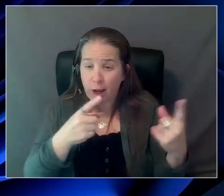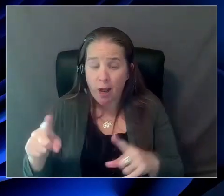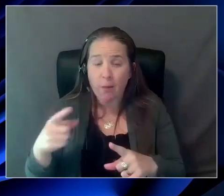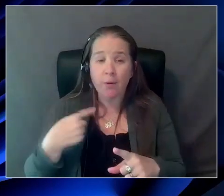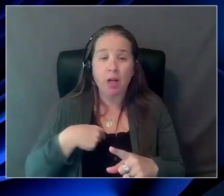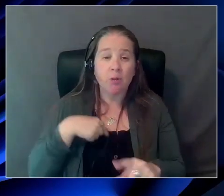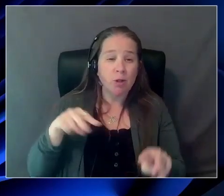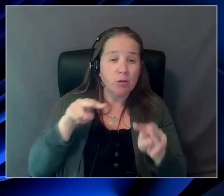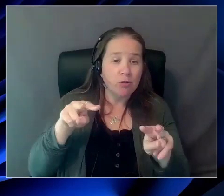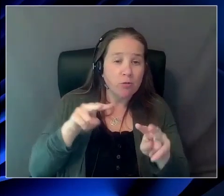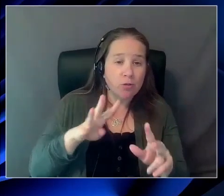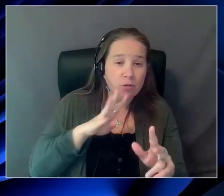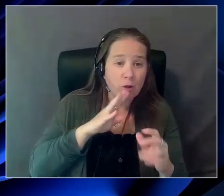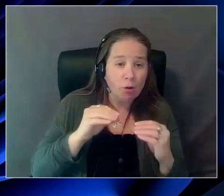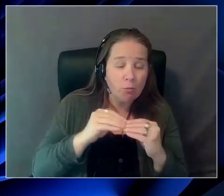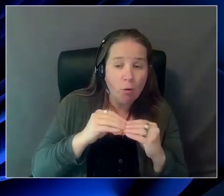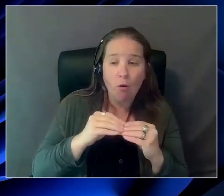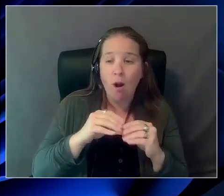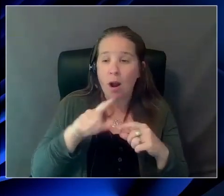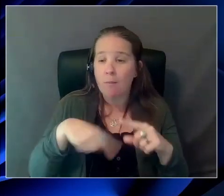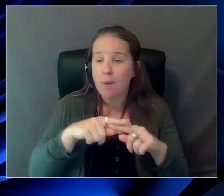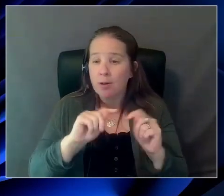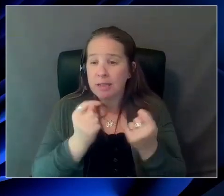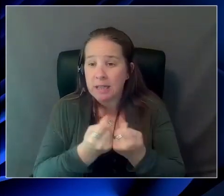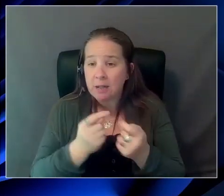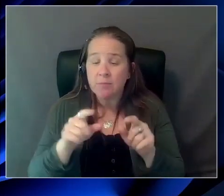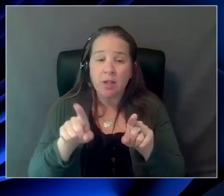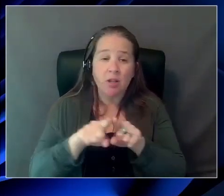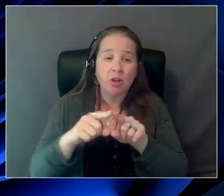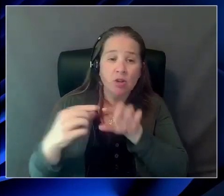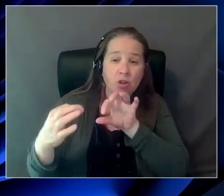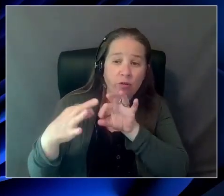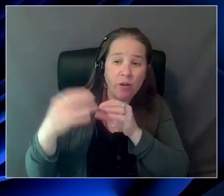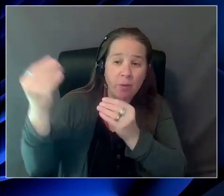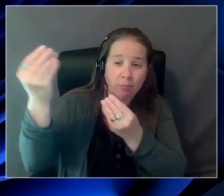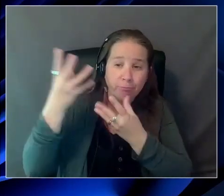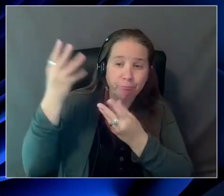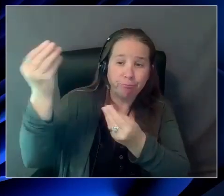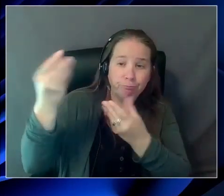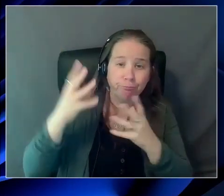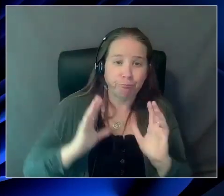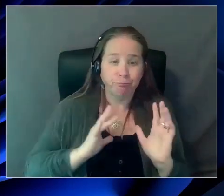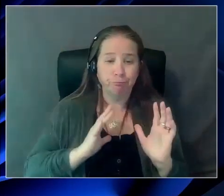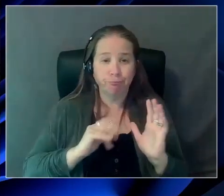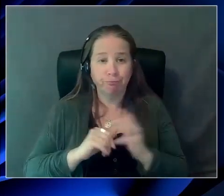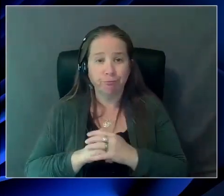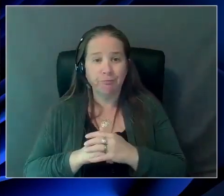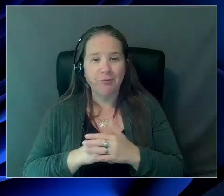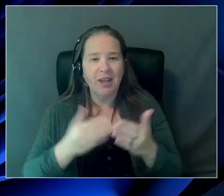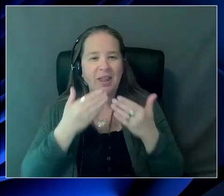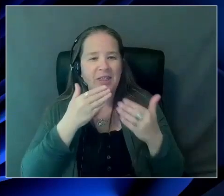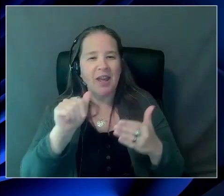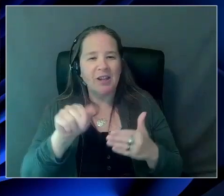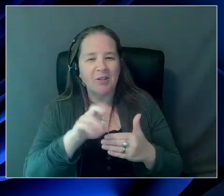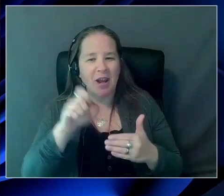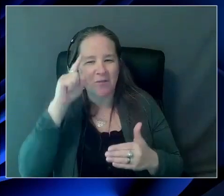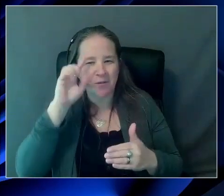with you more about teams and hearing your feedback. So thank you for your time today. Thank you again for the chat and thanks